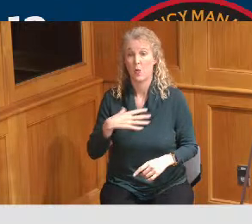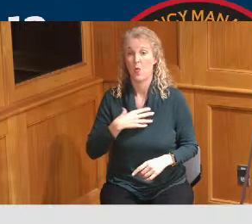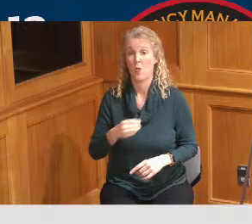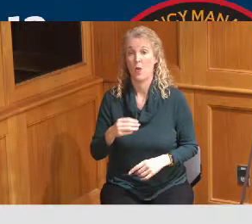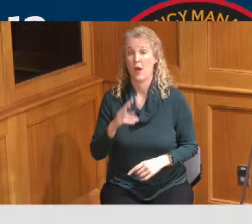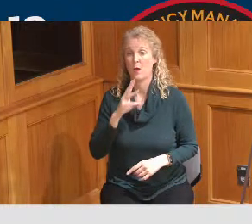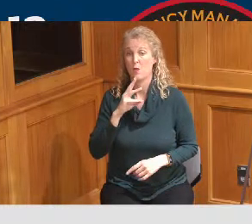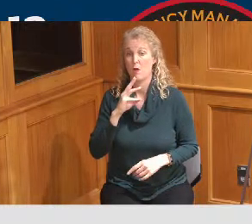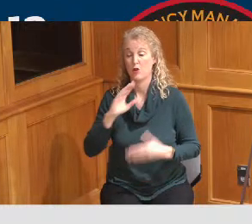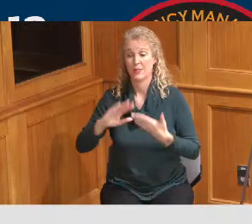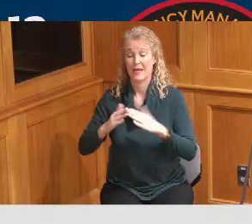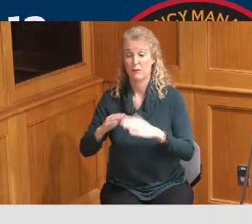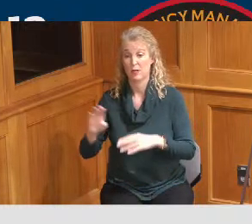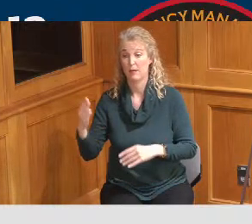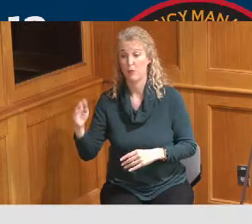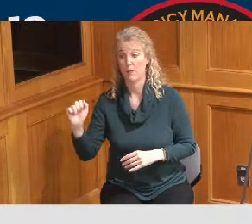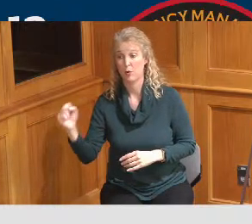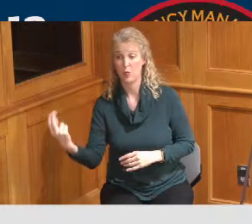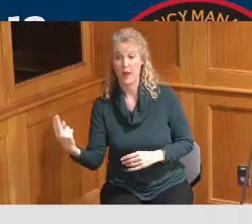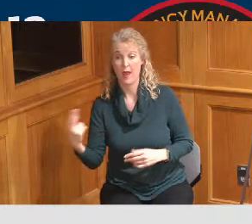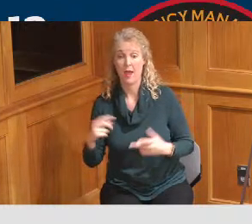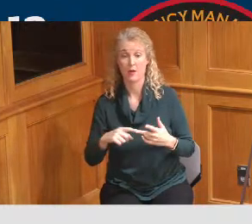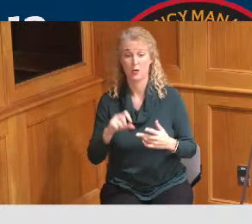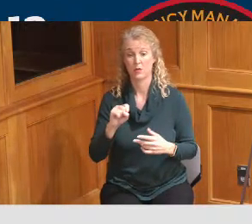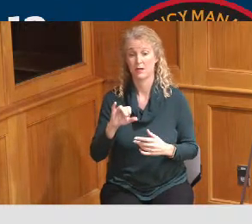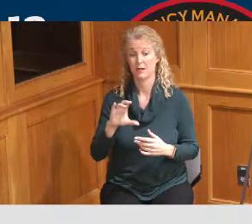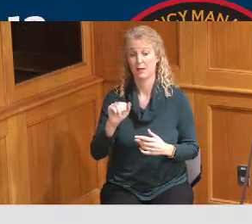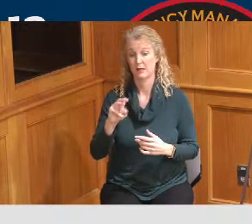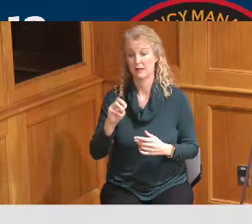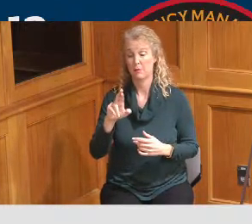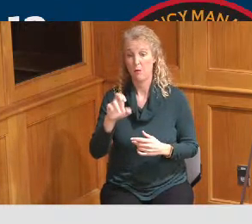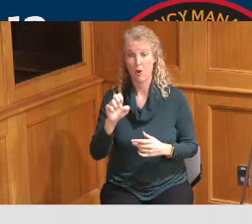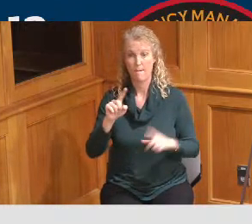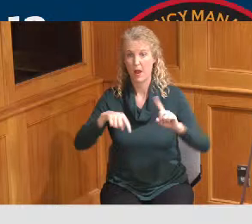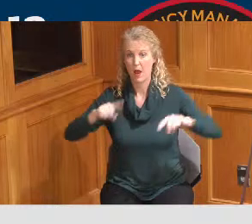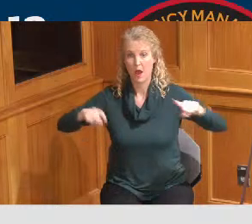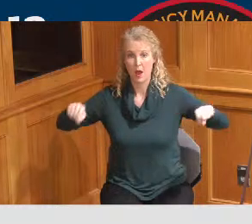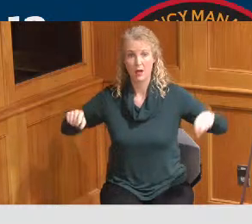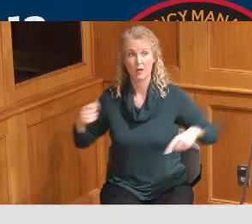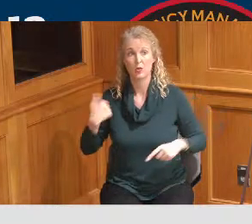Blue Ash to Sycamore so they're all over the place so we throughout the year keep